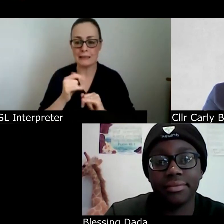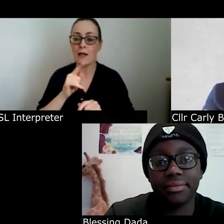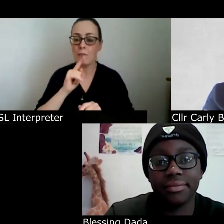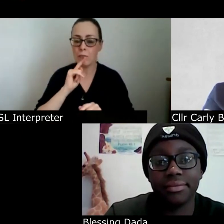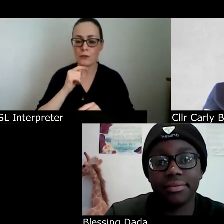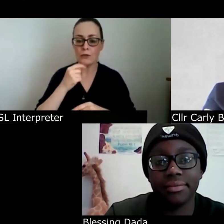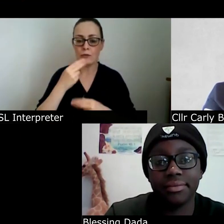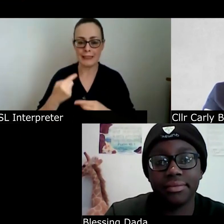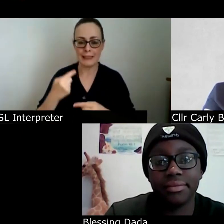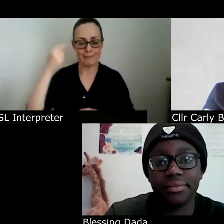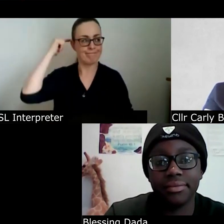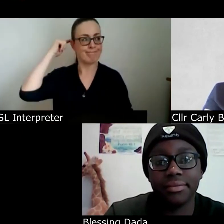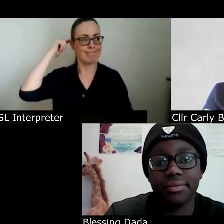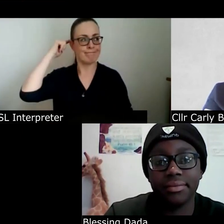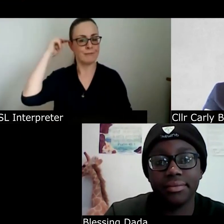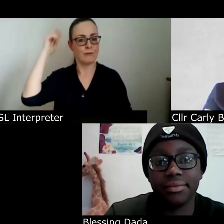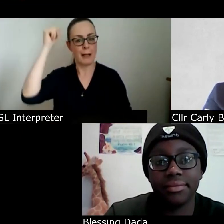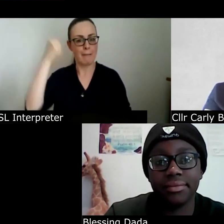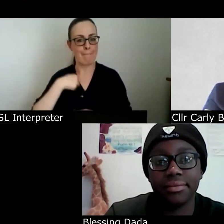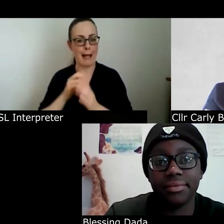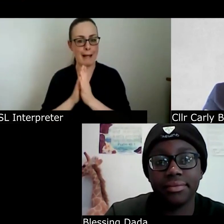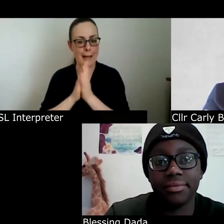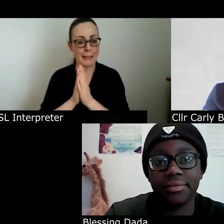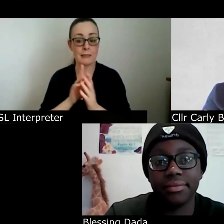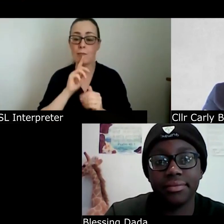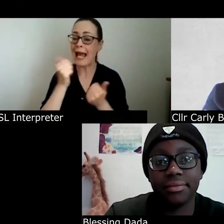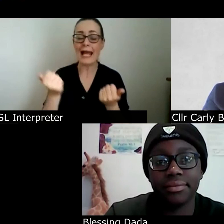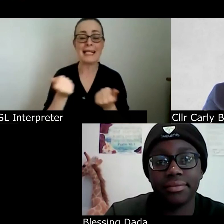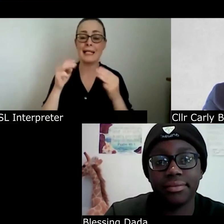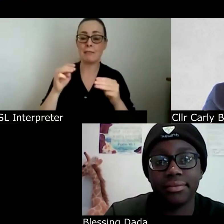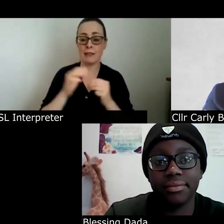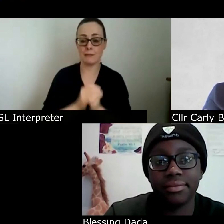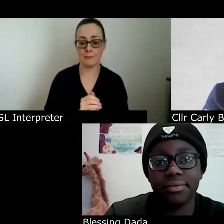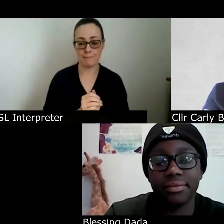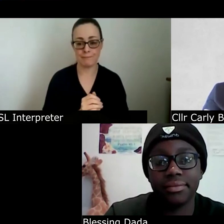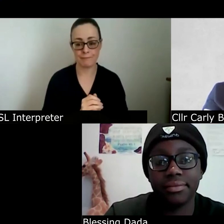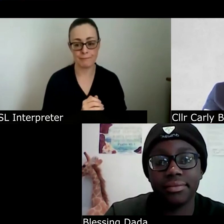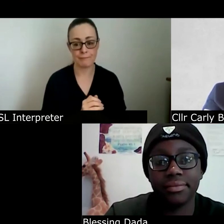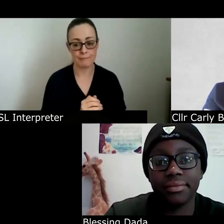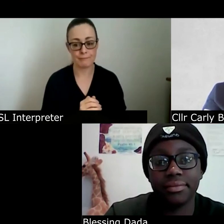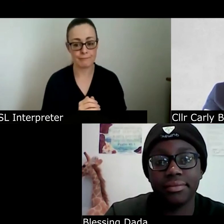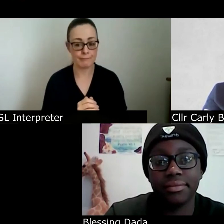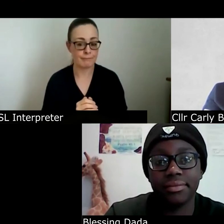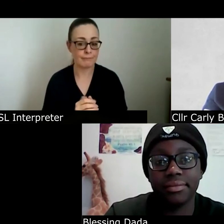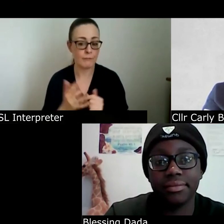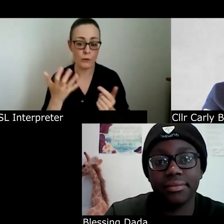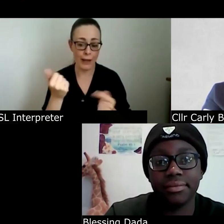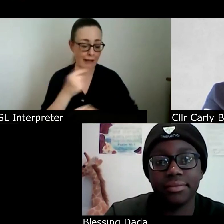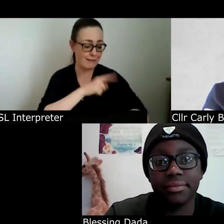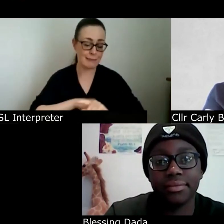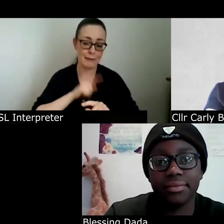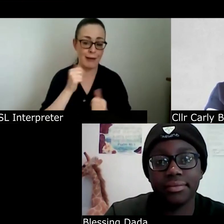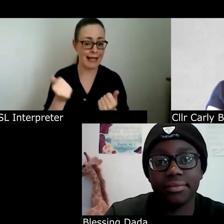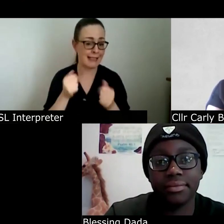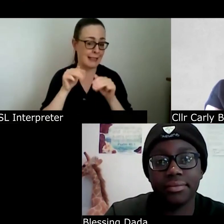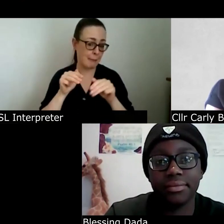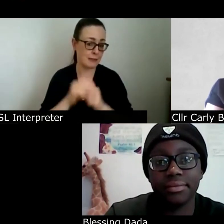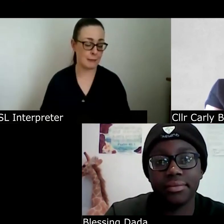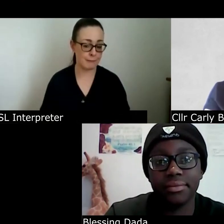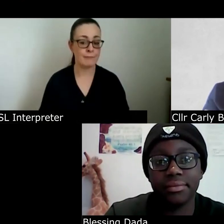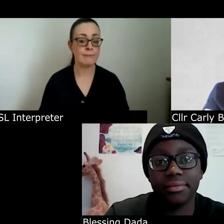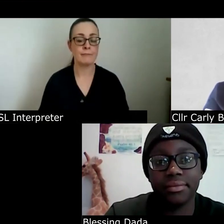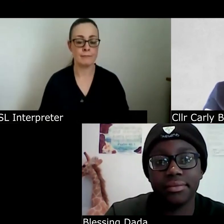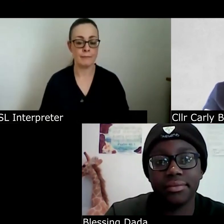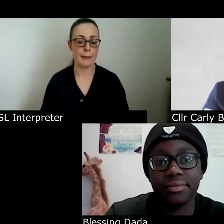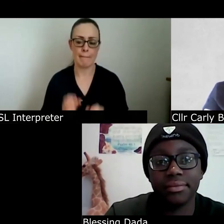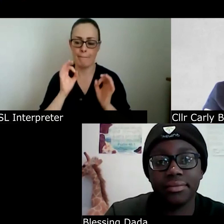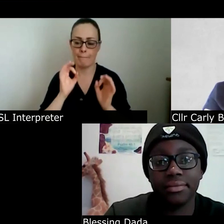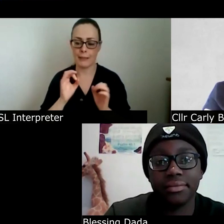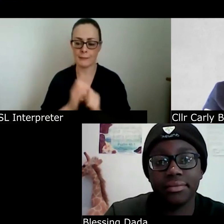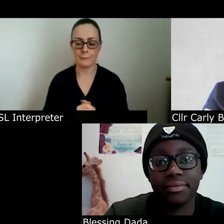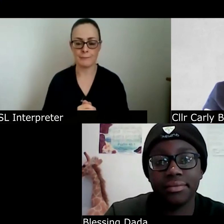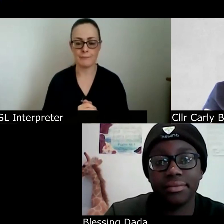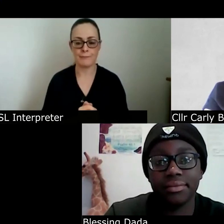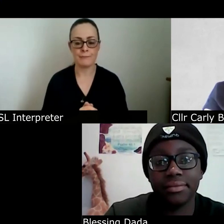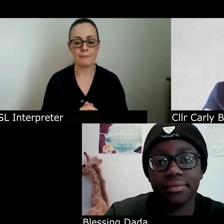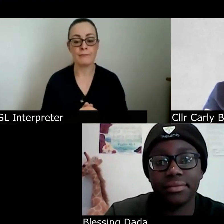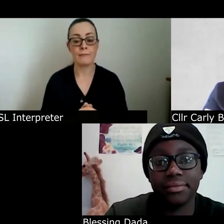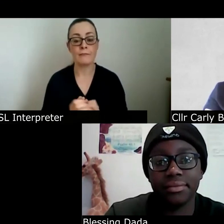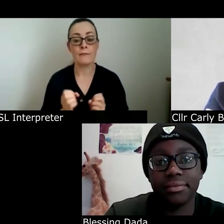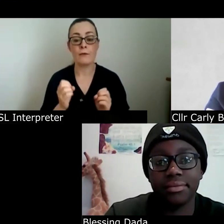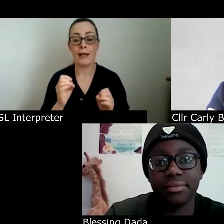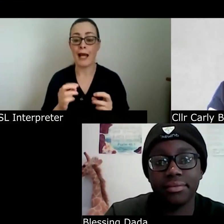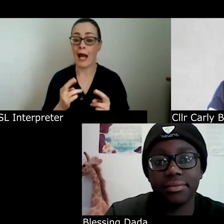and so yeah and anything is possible even with a disability amazing okay um well i hope everybody